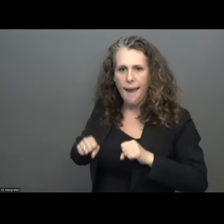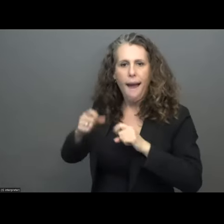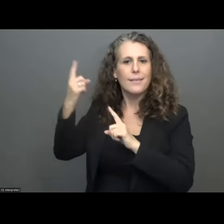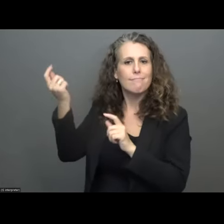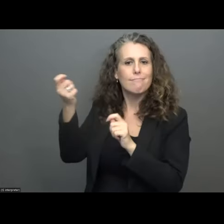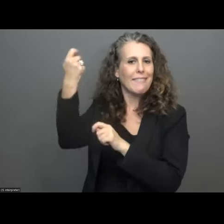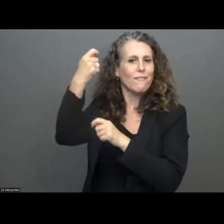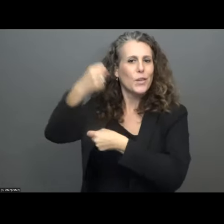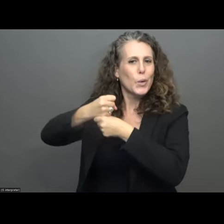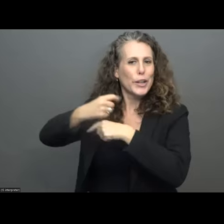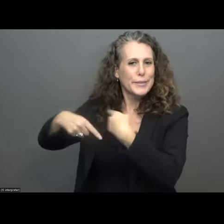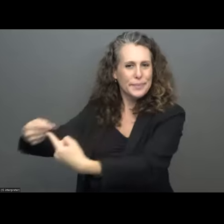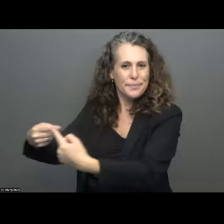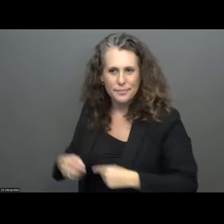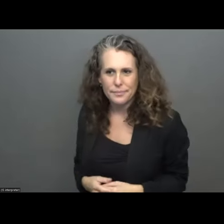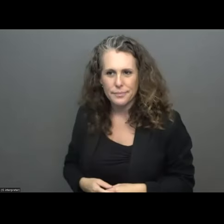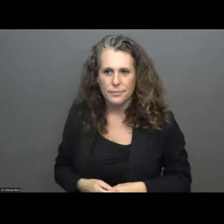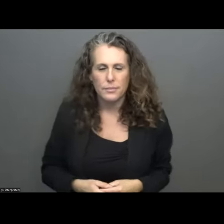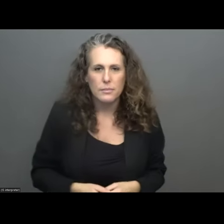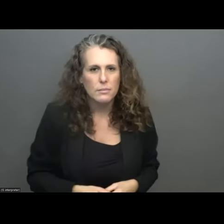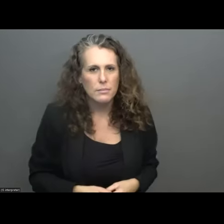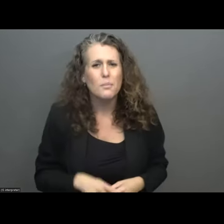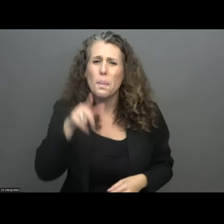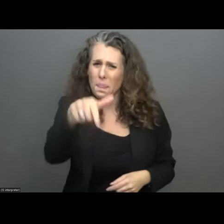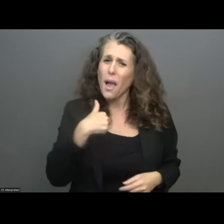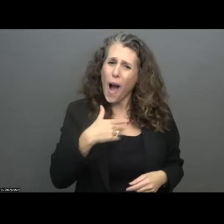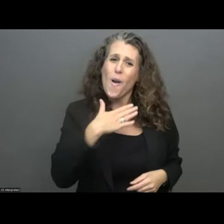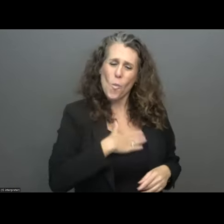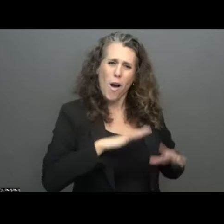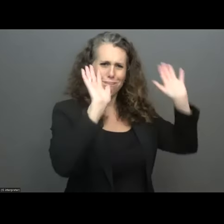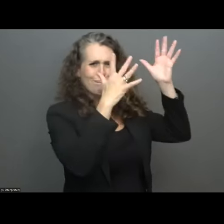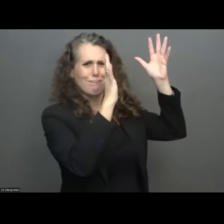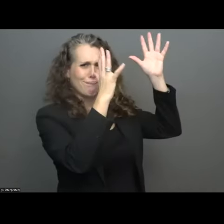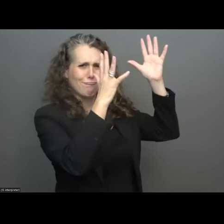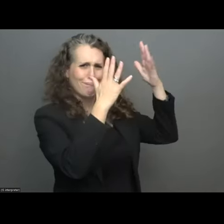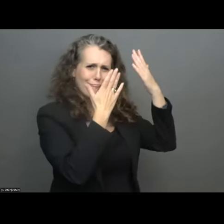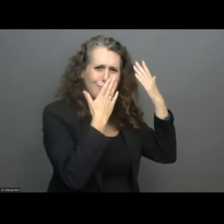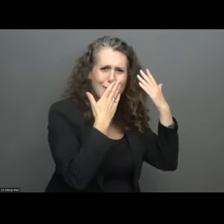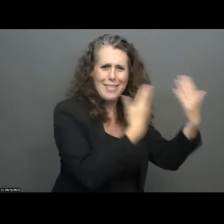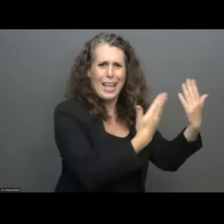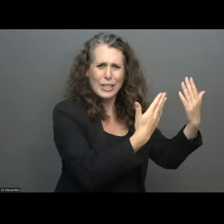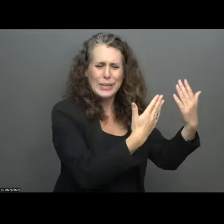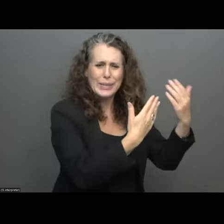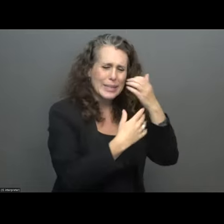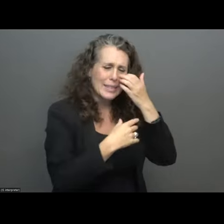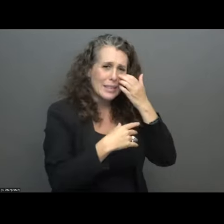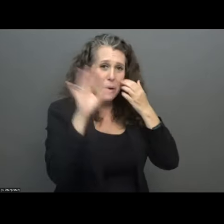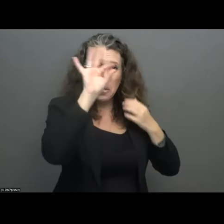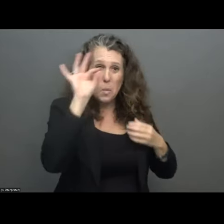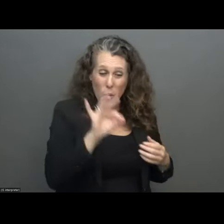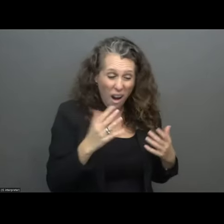pick up can book capacity, if you will, 14:12:42 just follow the entrepreneurs the